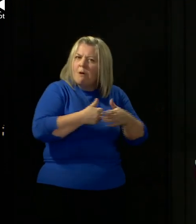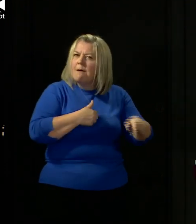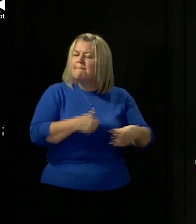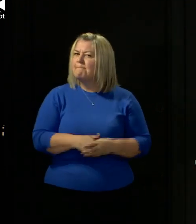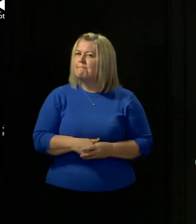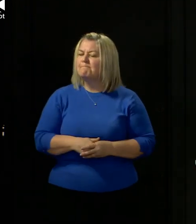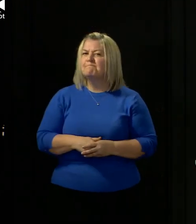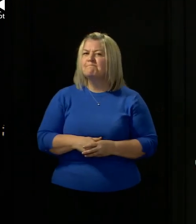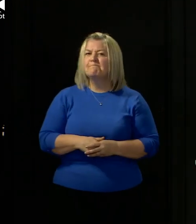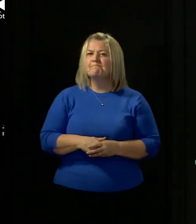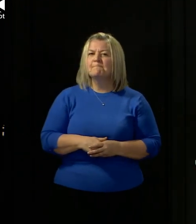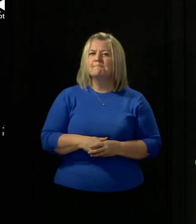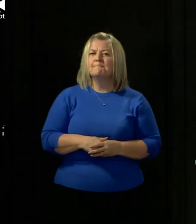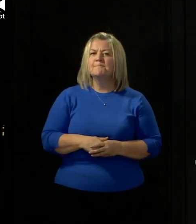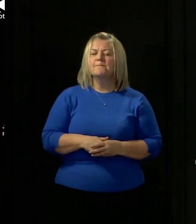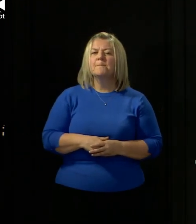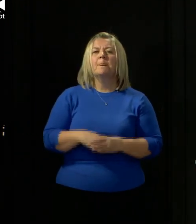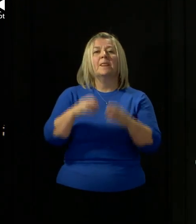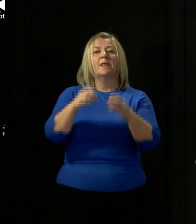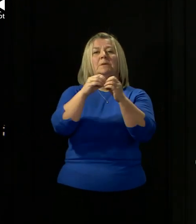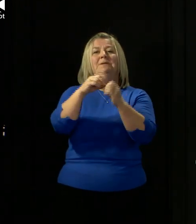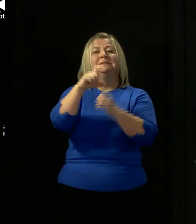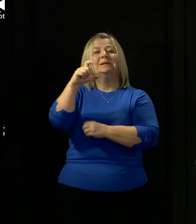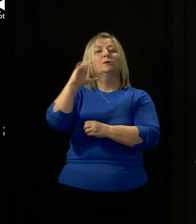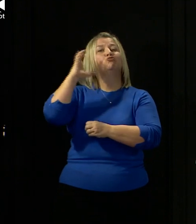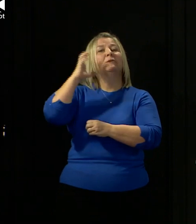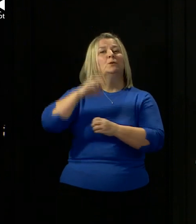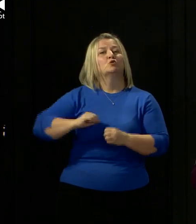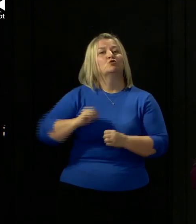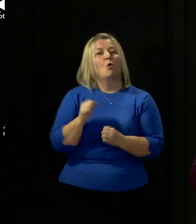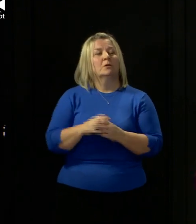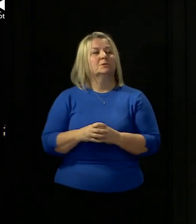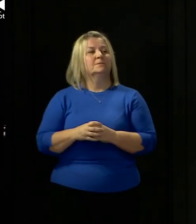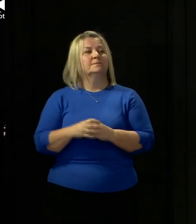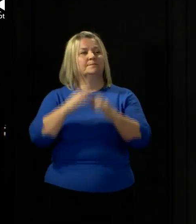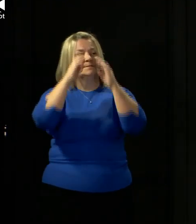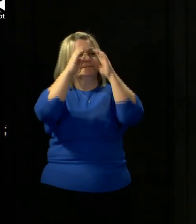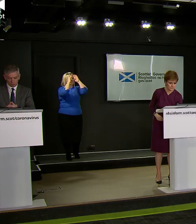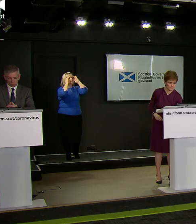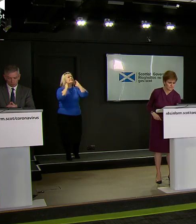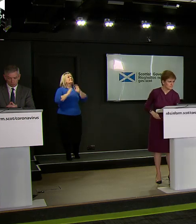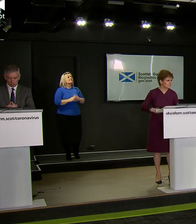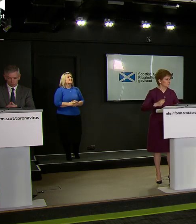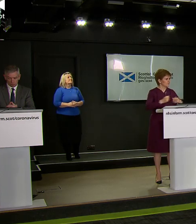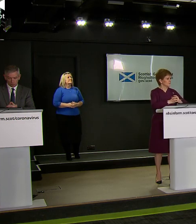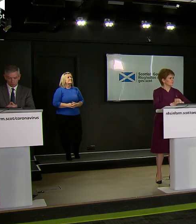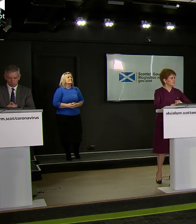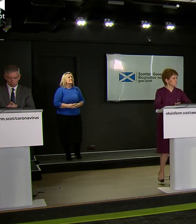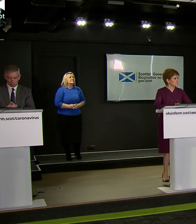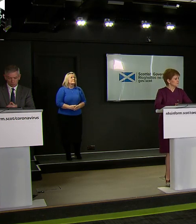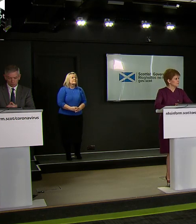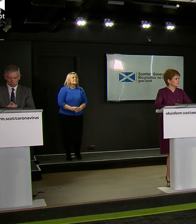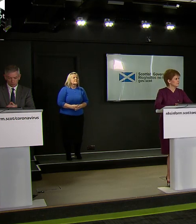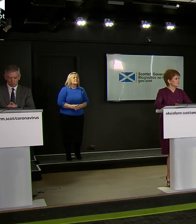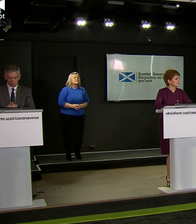McLaughlin from BBC Radio Scotland Thank You First Minister and sports plays a